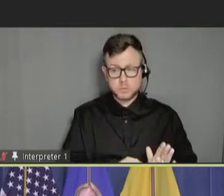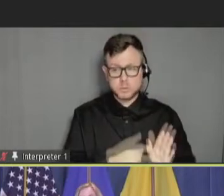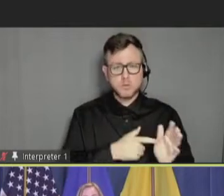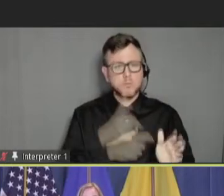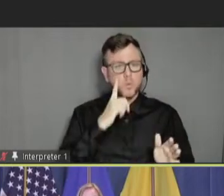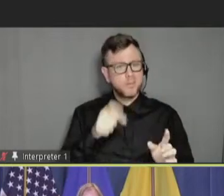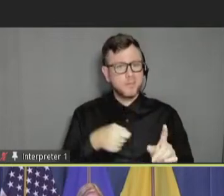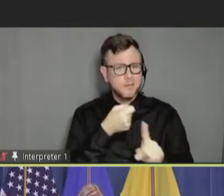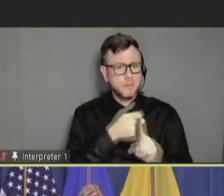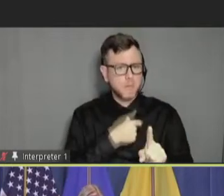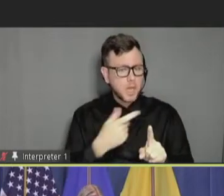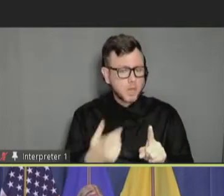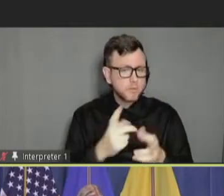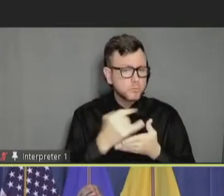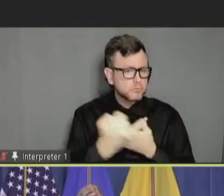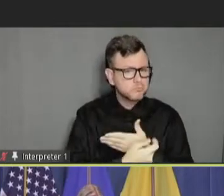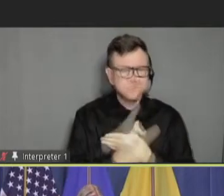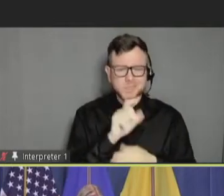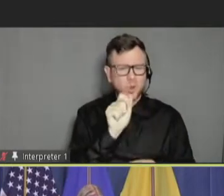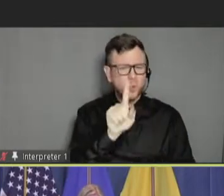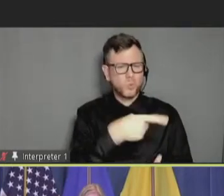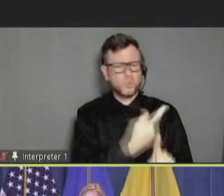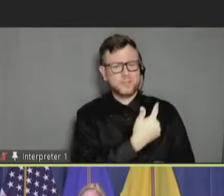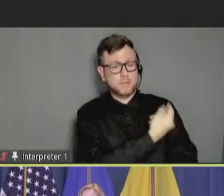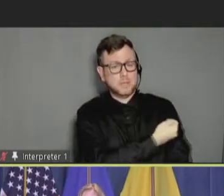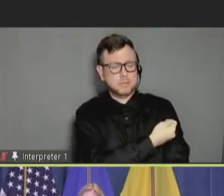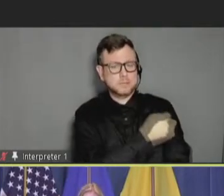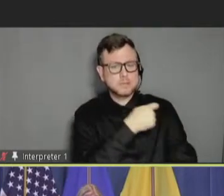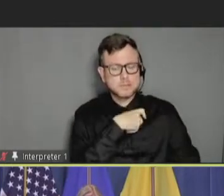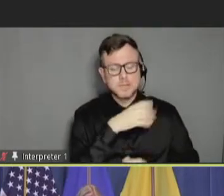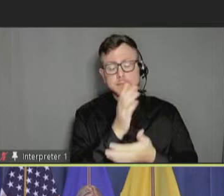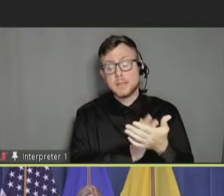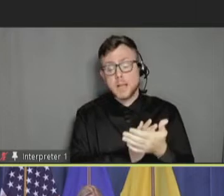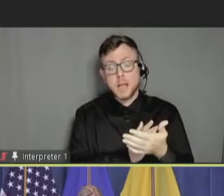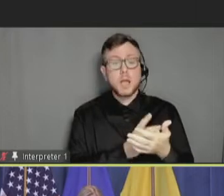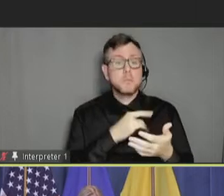is simply beyond getting vaccinated. Some of these indicators that we recommended,